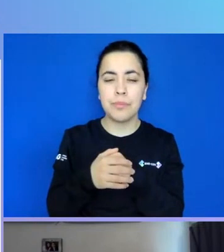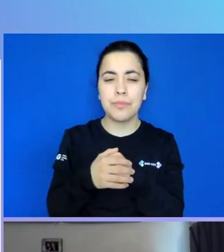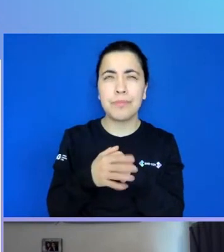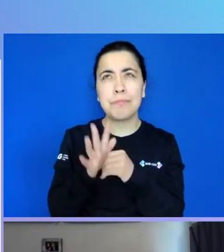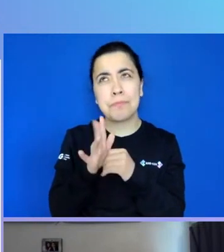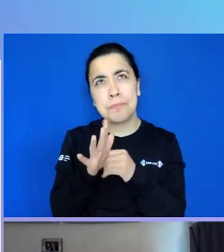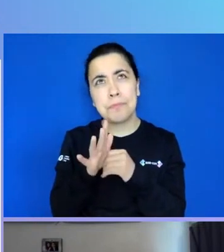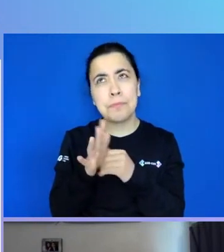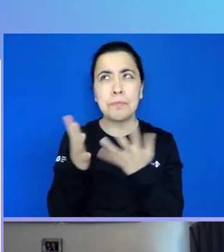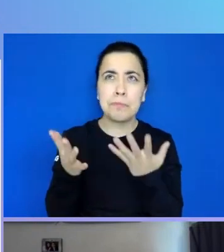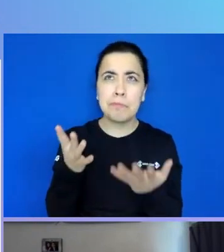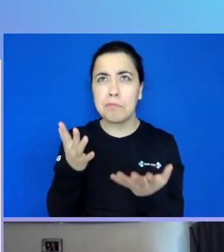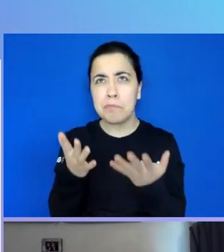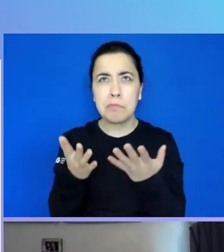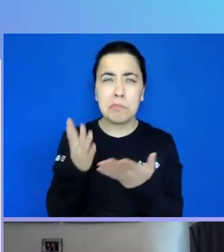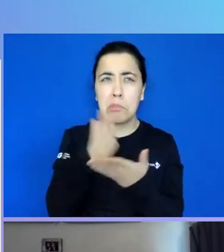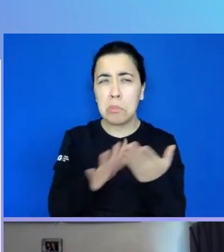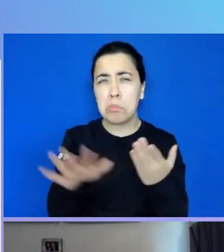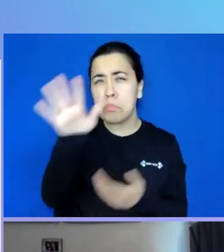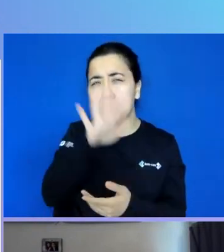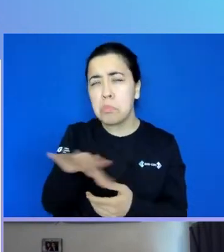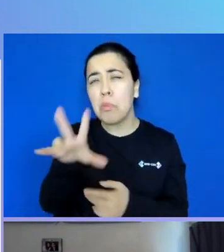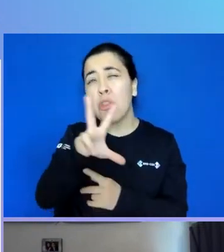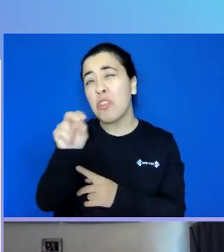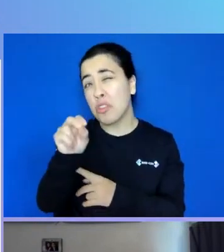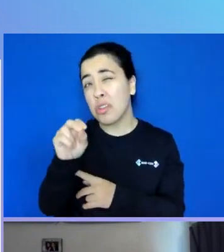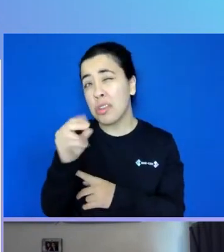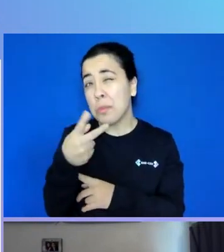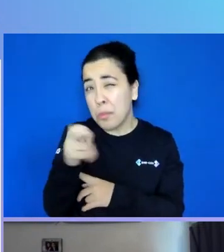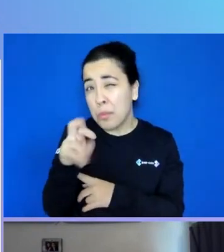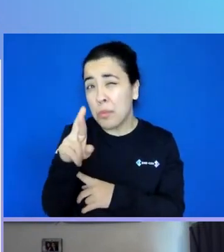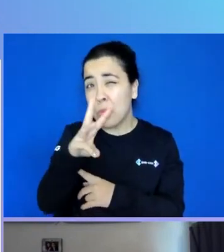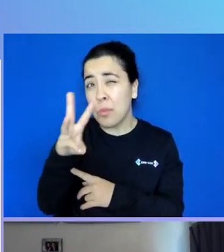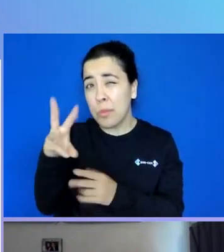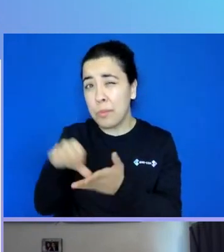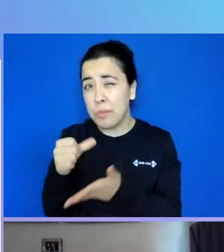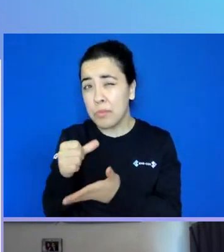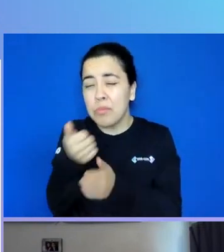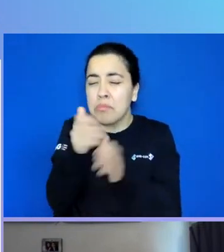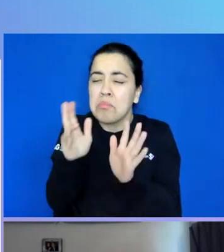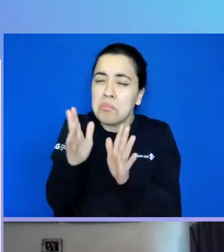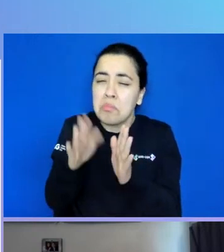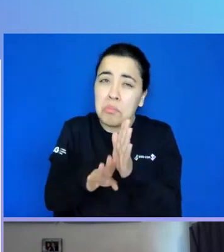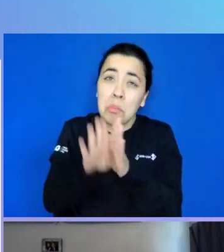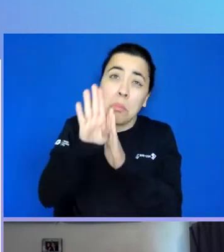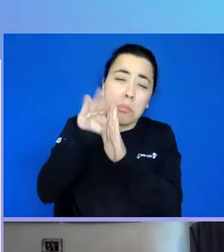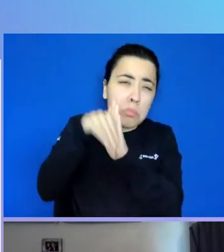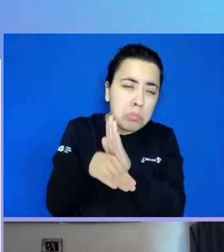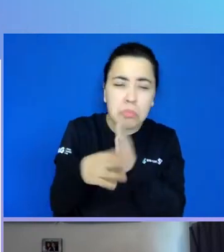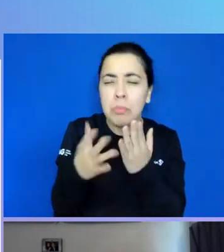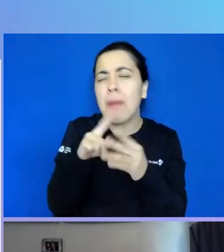um, hovers somewhere around 30. It can be more, it can be less. Each page is different. We're talking averages here. And the